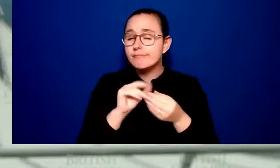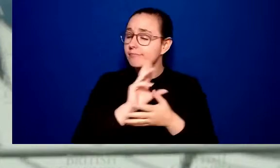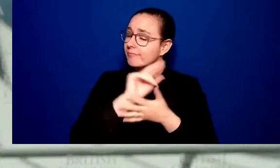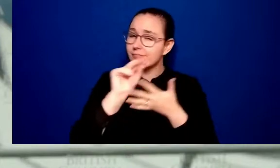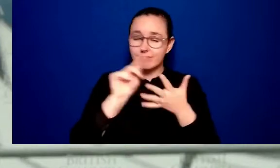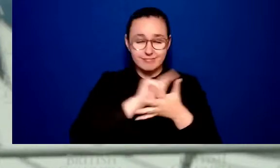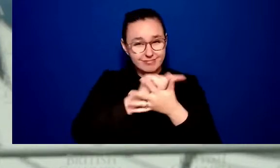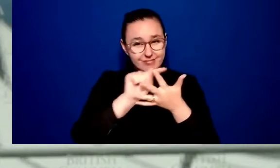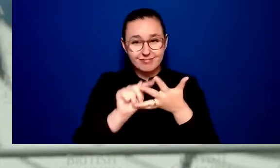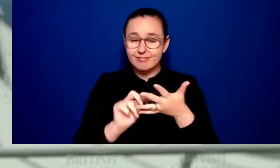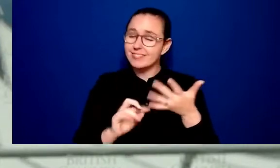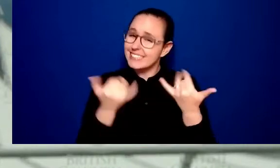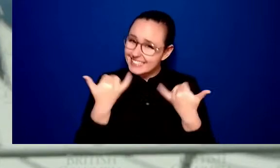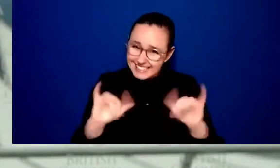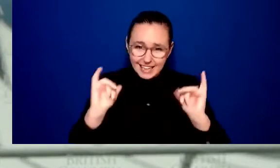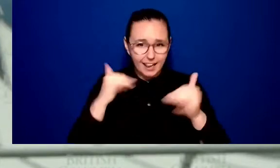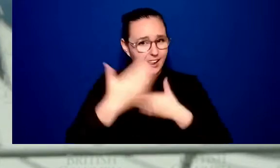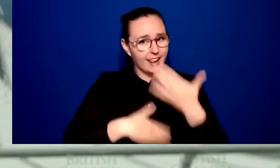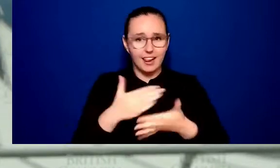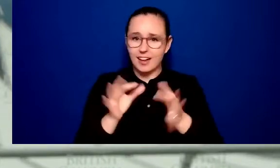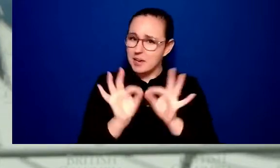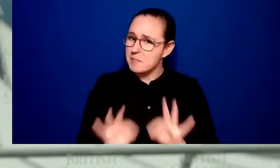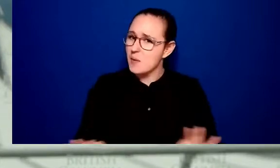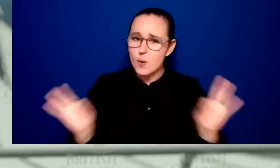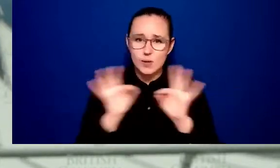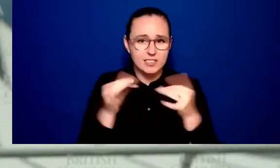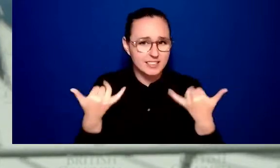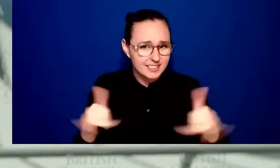adapted our approach and with us step by step have been